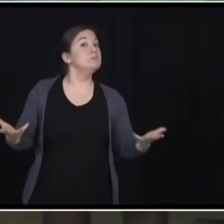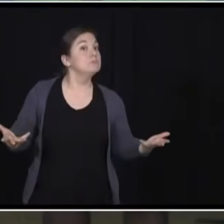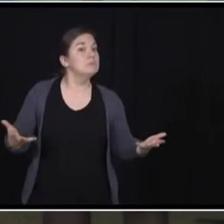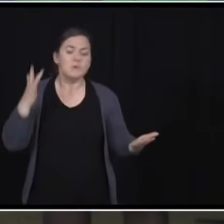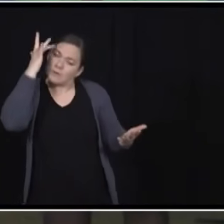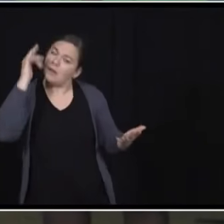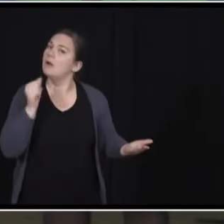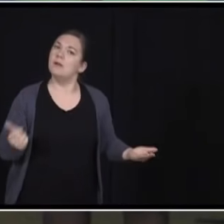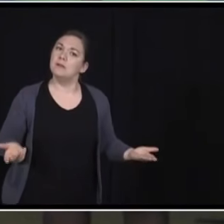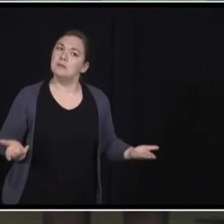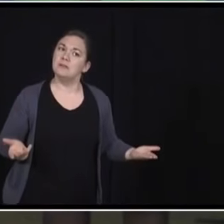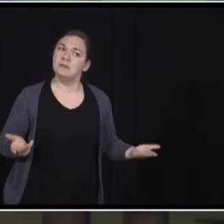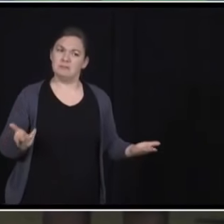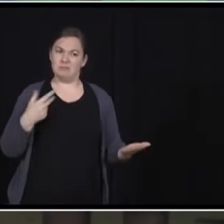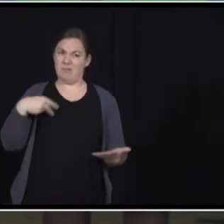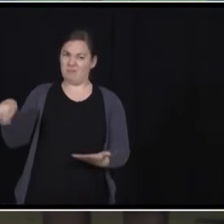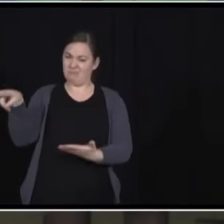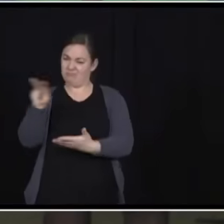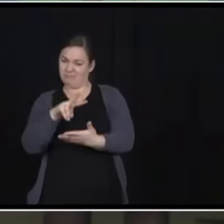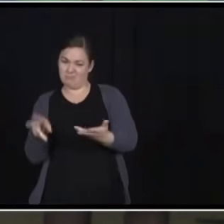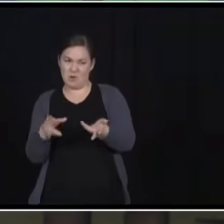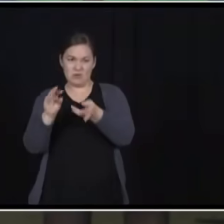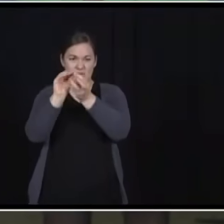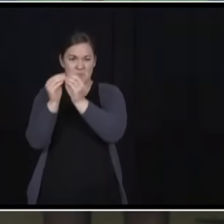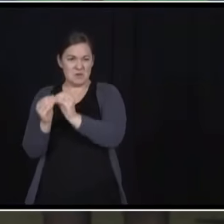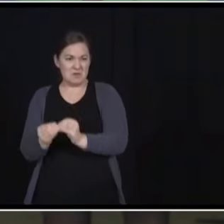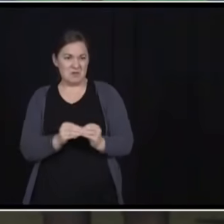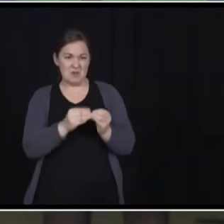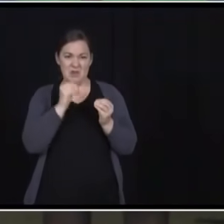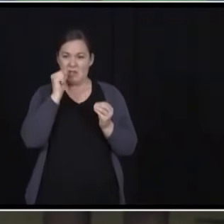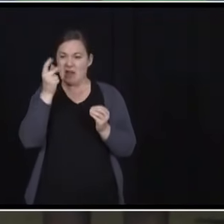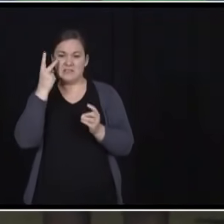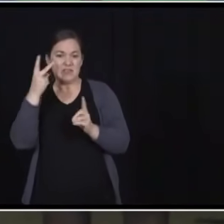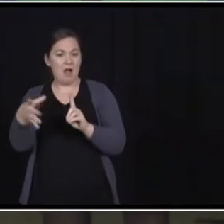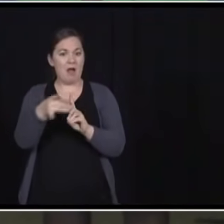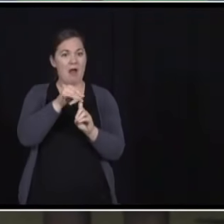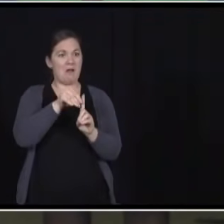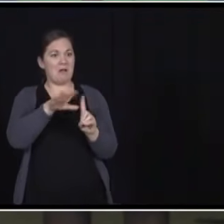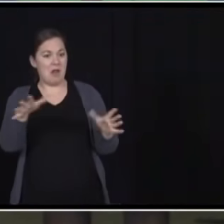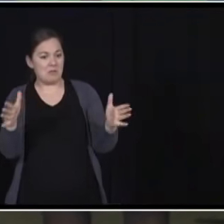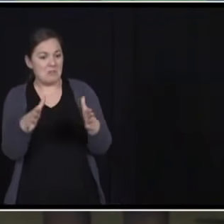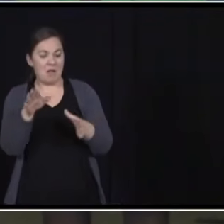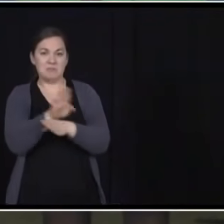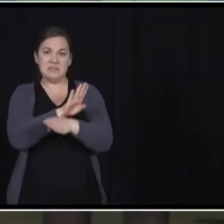proposed stricter limits like maybe three customers in a small retailer at once. Why won't you consider that?